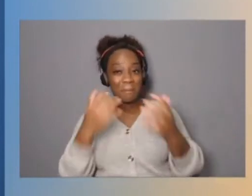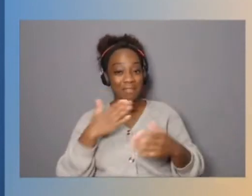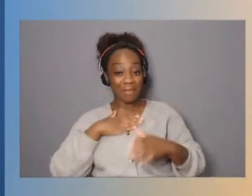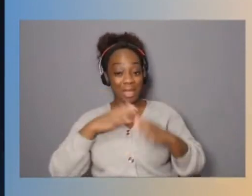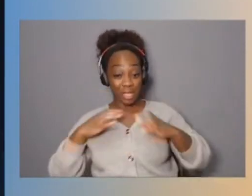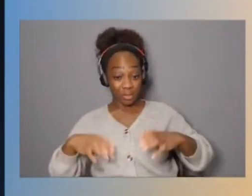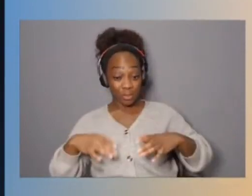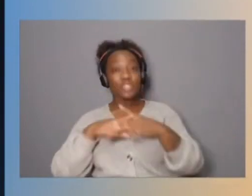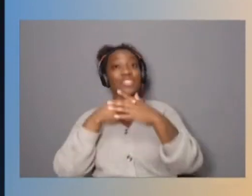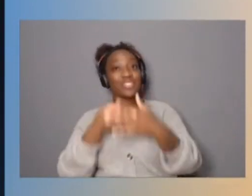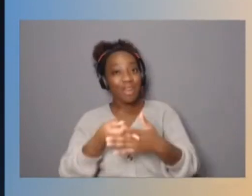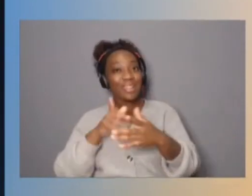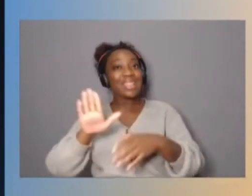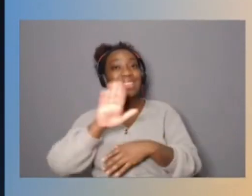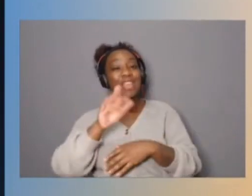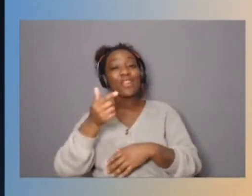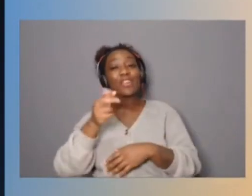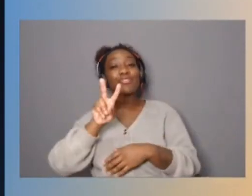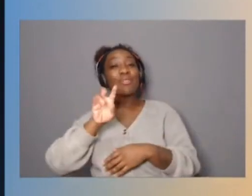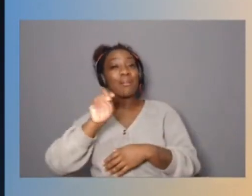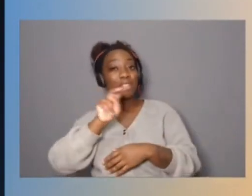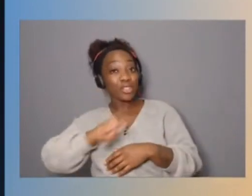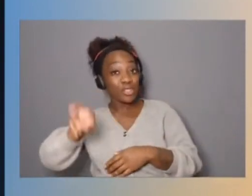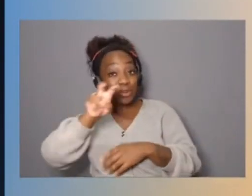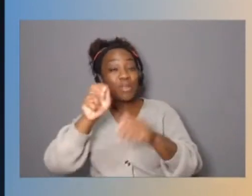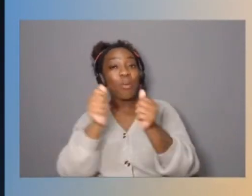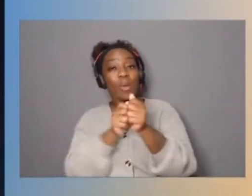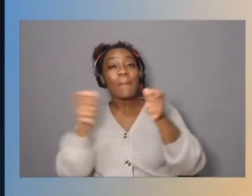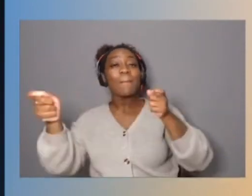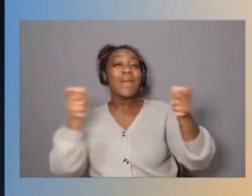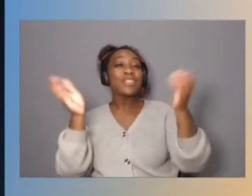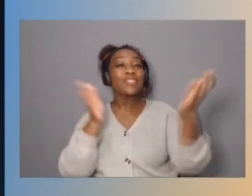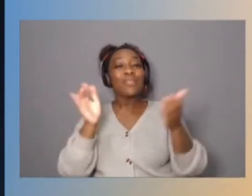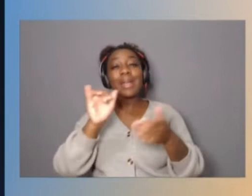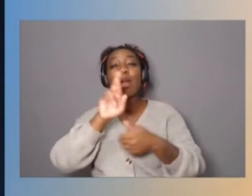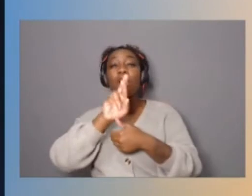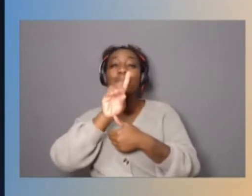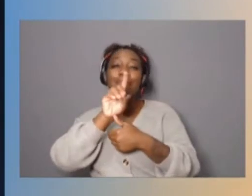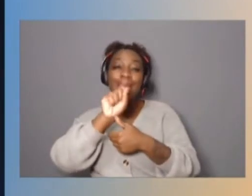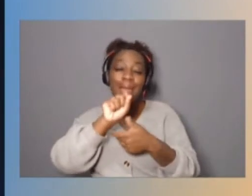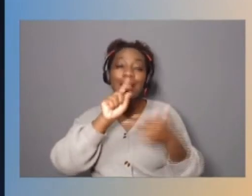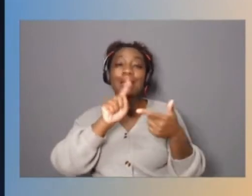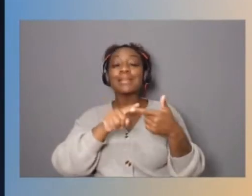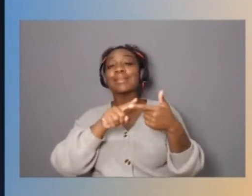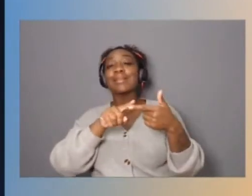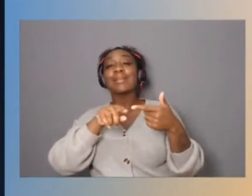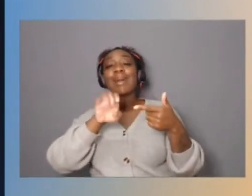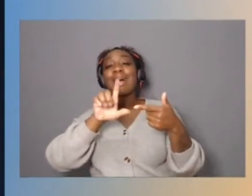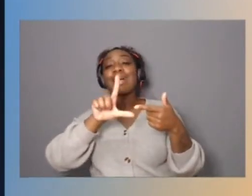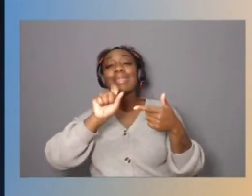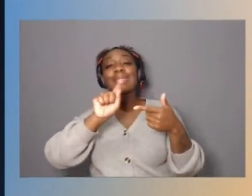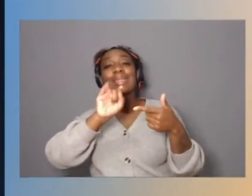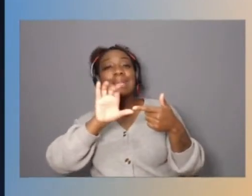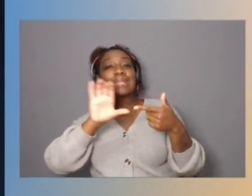with managed services like RDS or ROI, ElastiCache and EMR. Now, as customers look to adopt